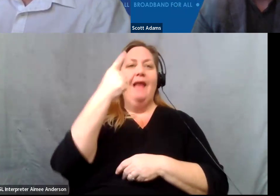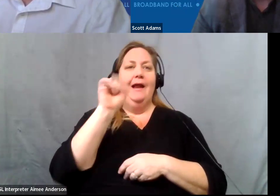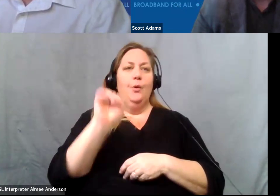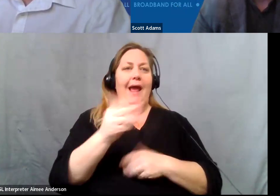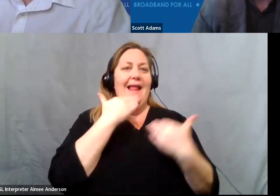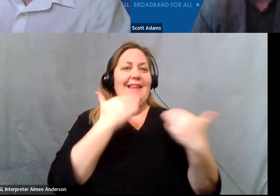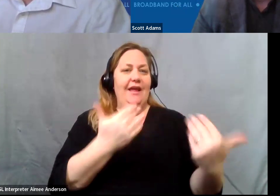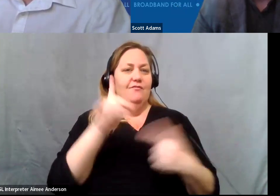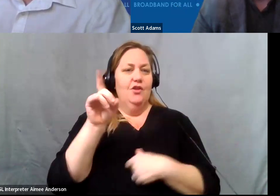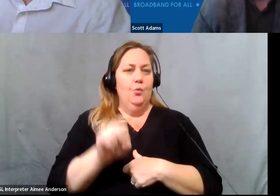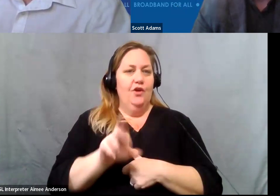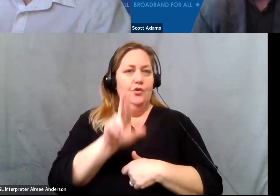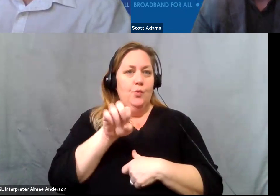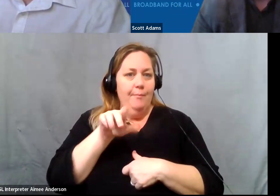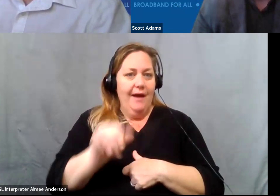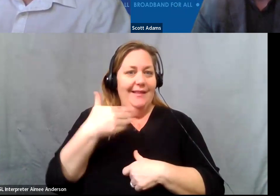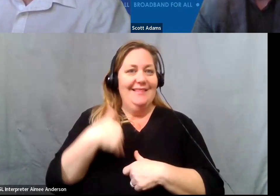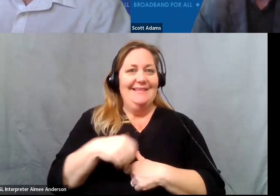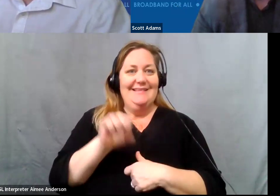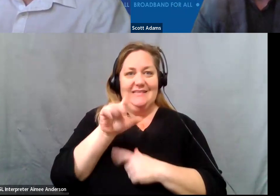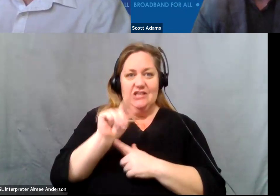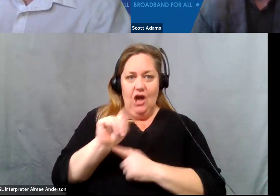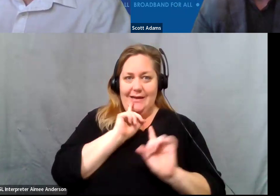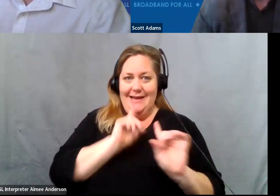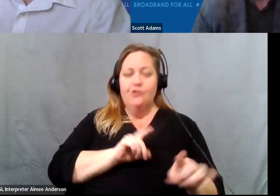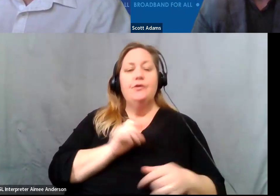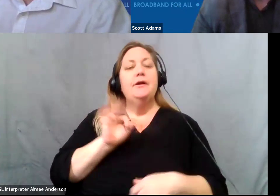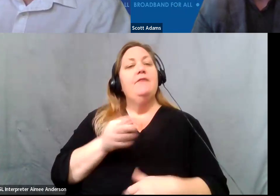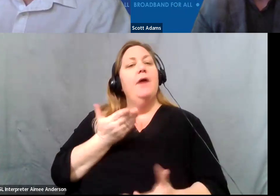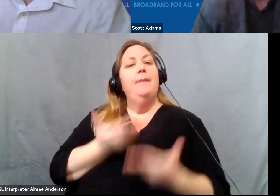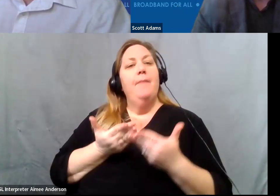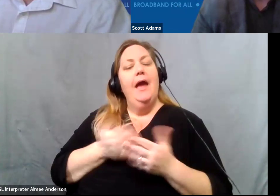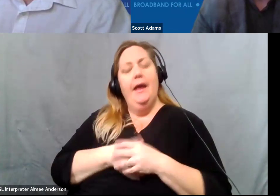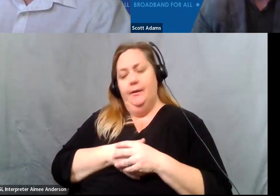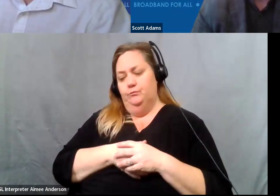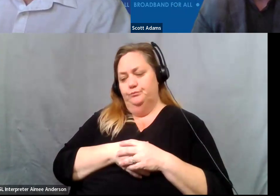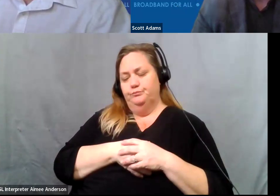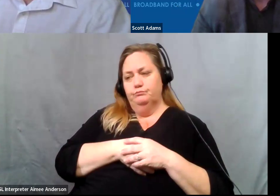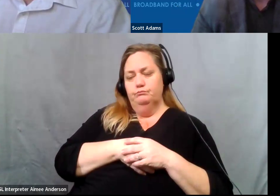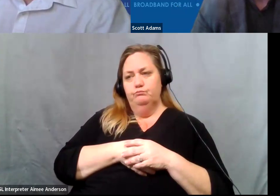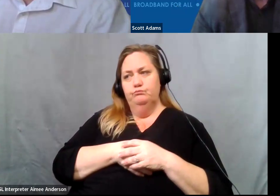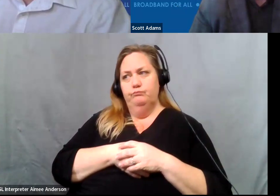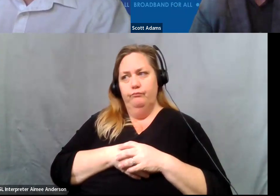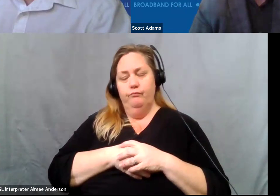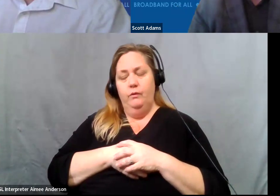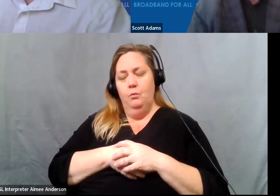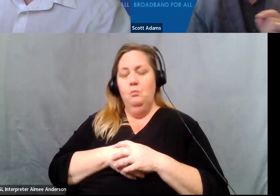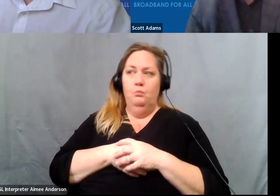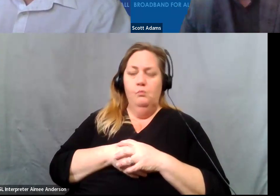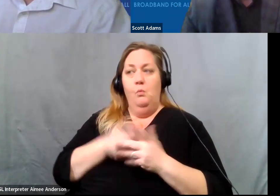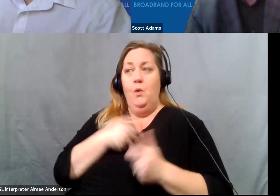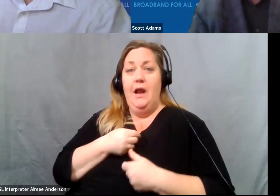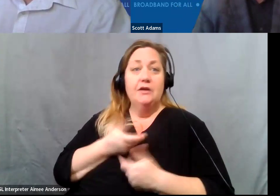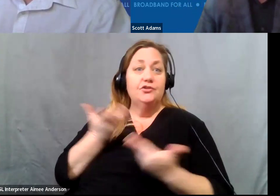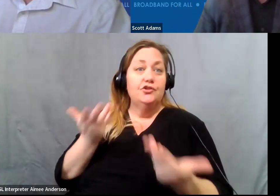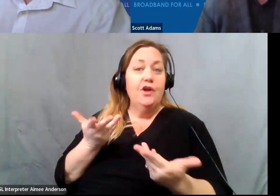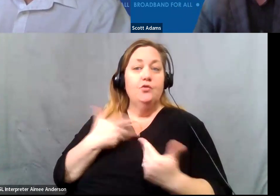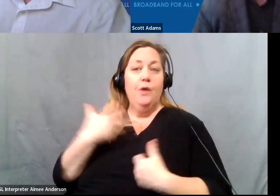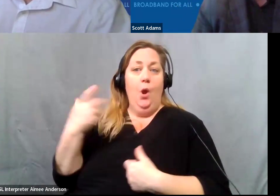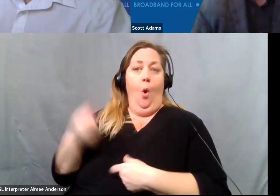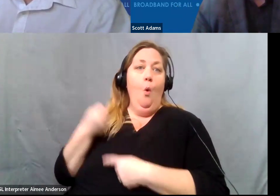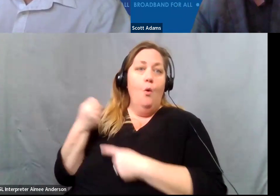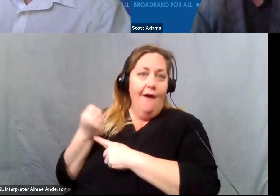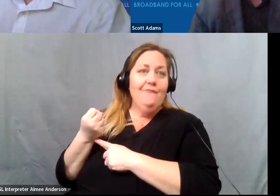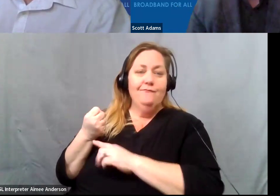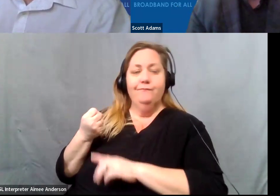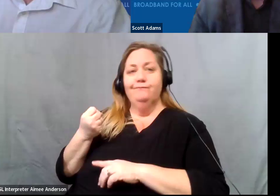Rebecca and if I may, what I would suggest is we hold off until Shawn Daugherty